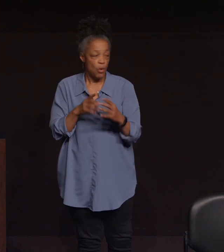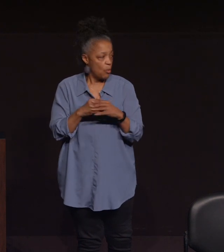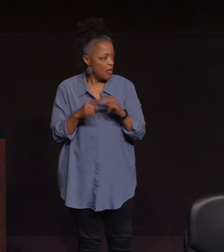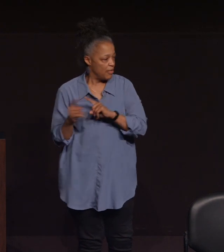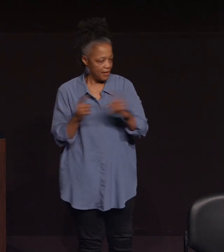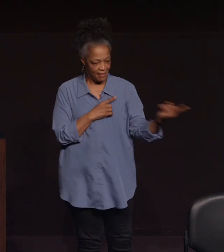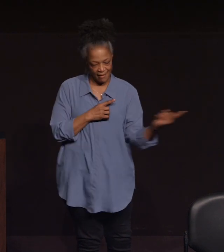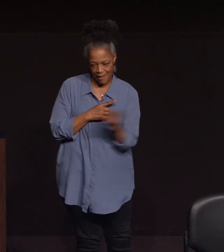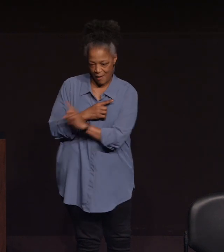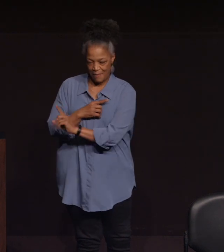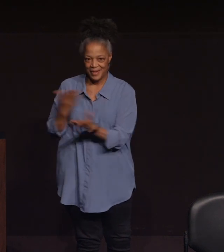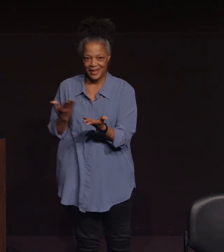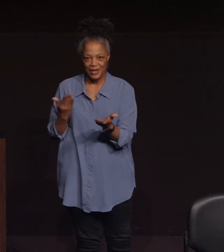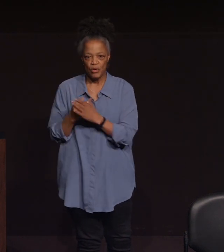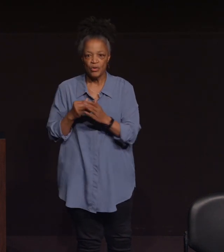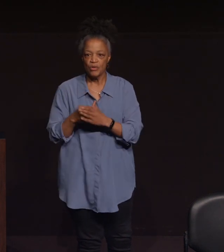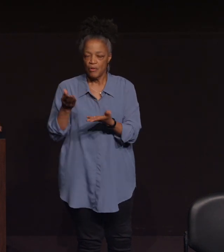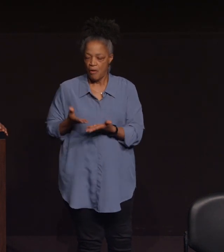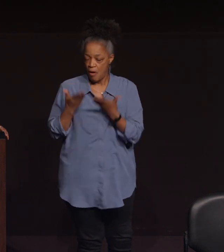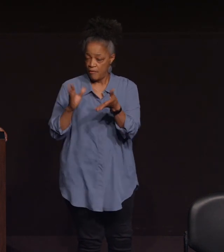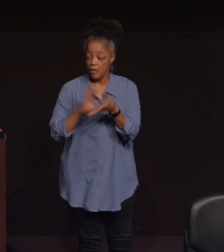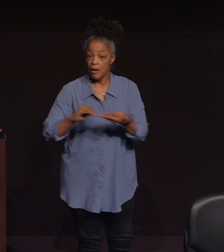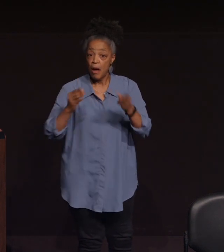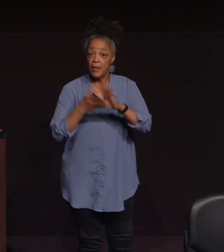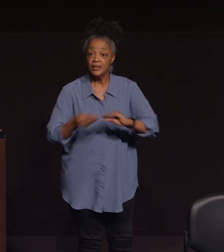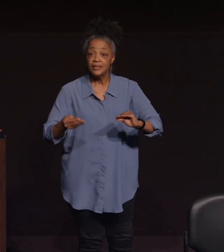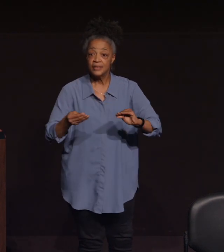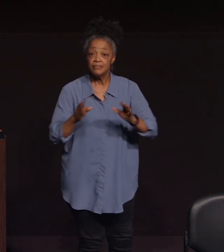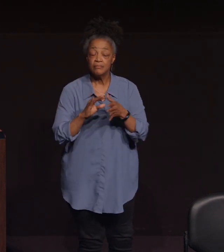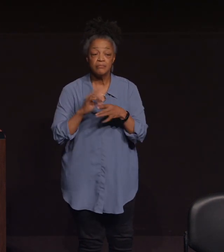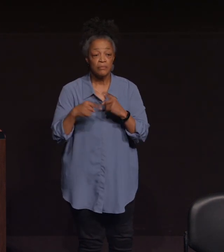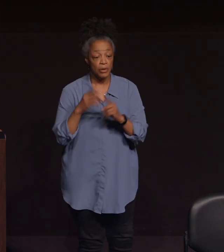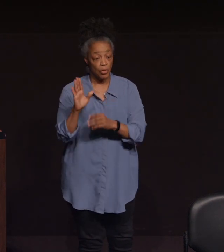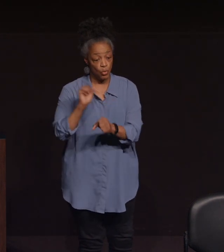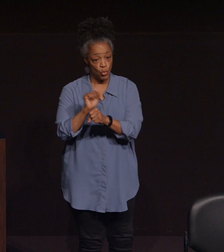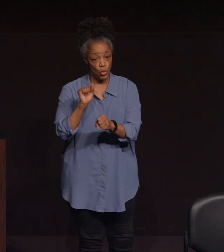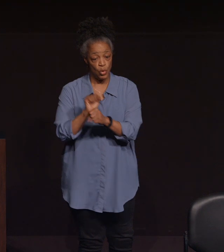the podium to offer comments on their work and on the theme